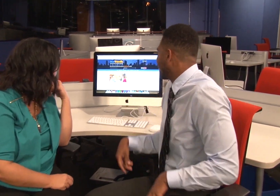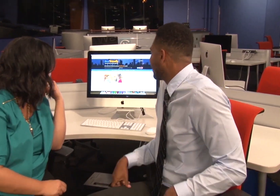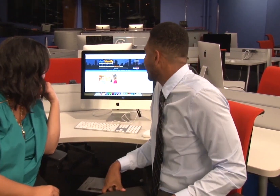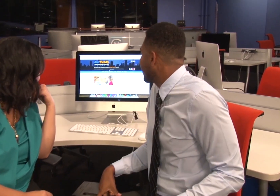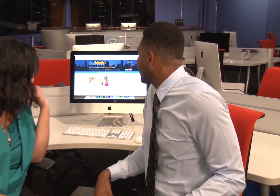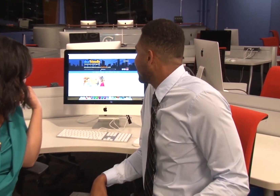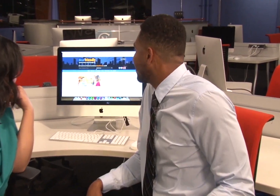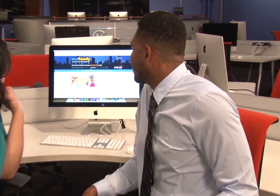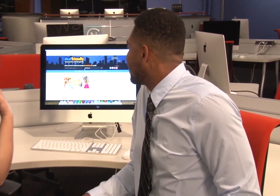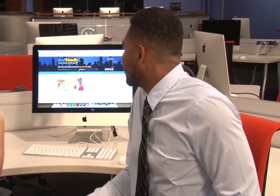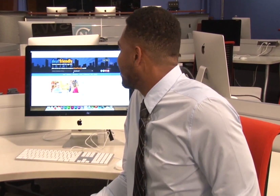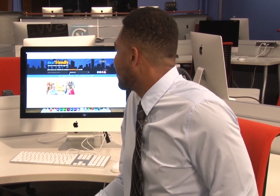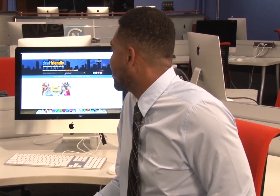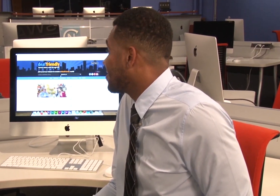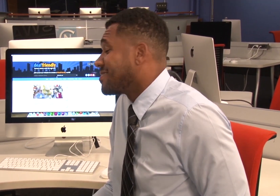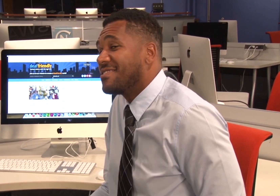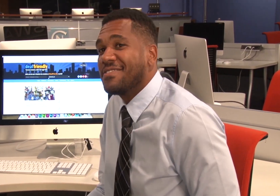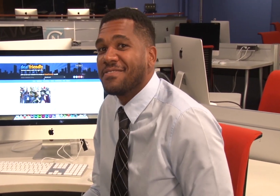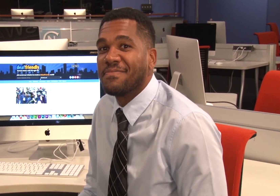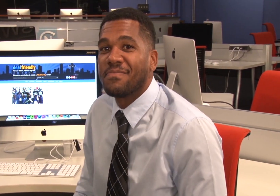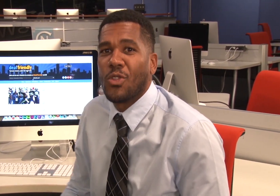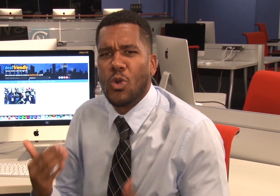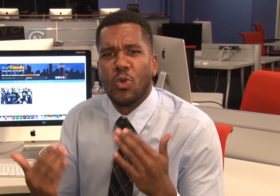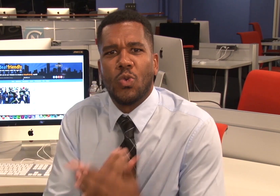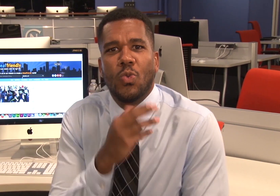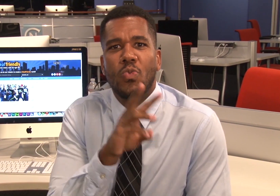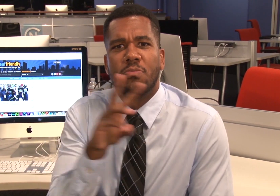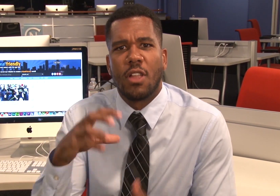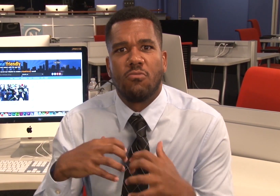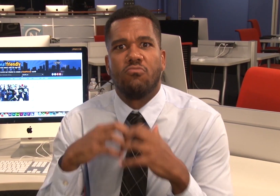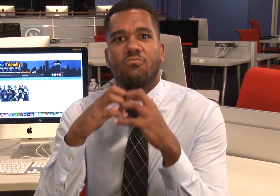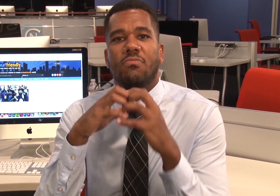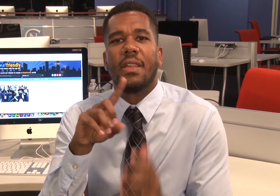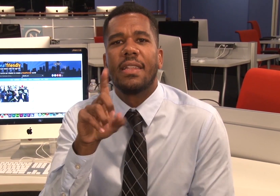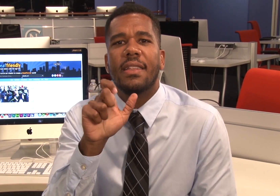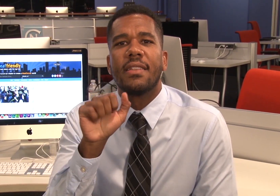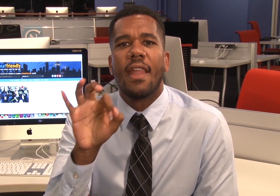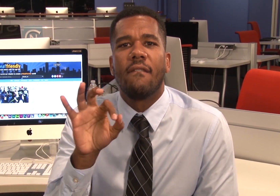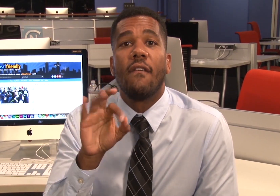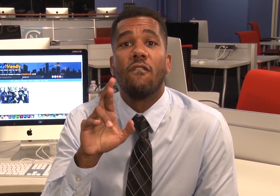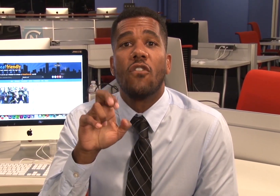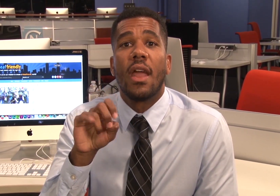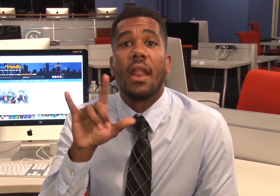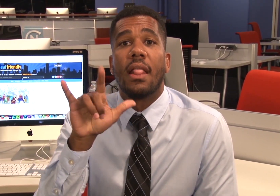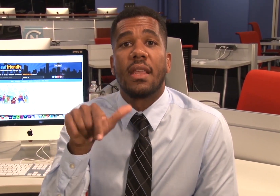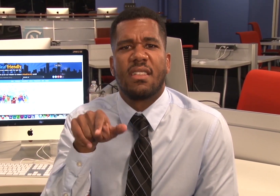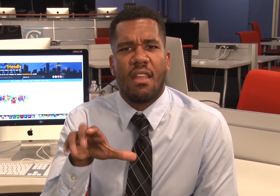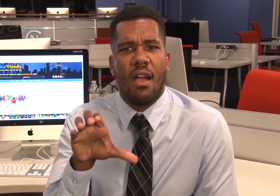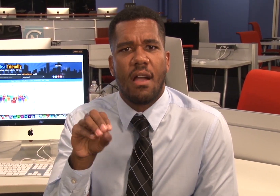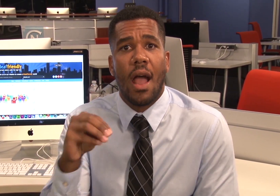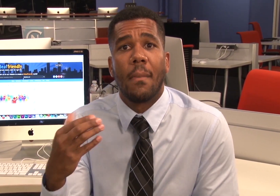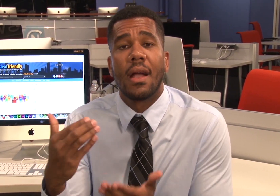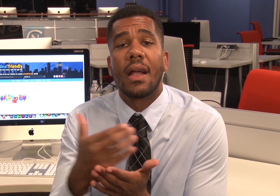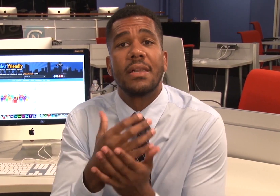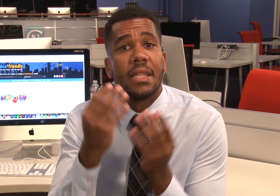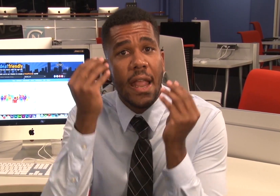This new website, deaffriendly.com, just launched and acts as a database for Deaf friendly businesses.